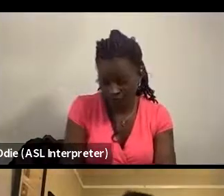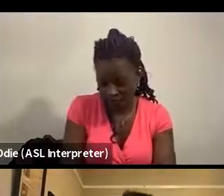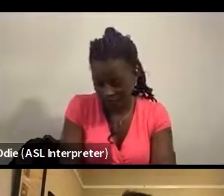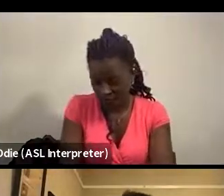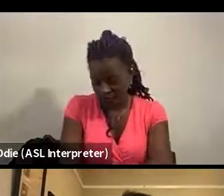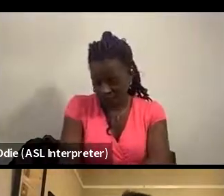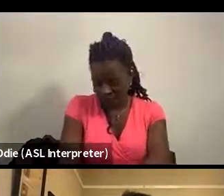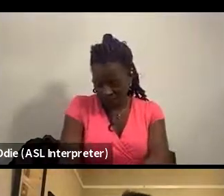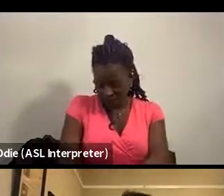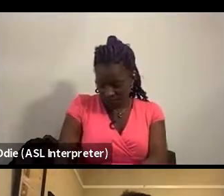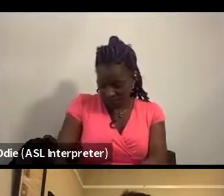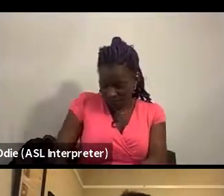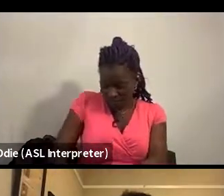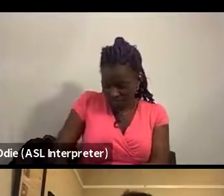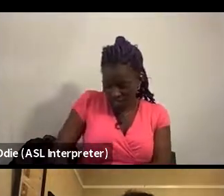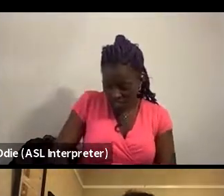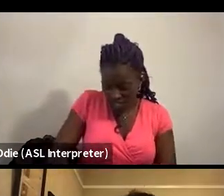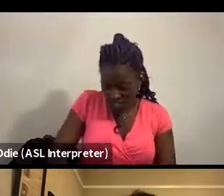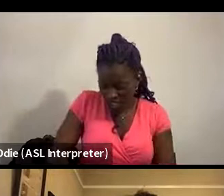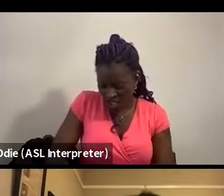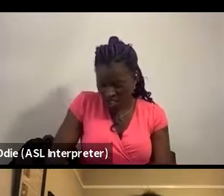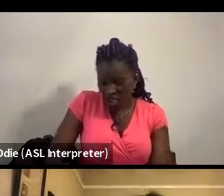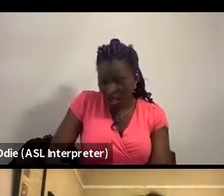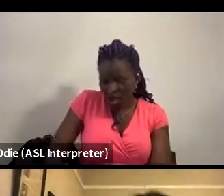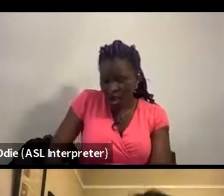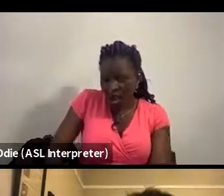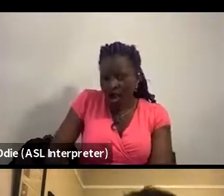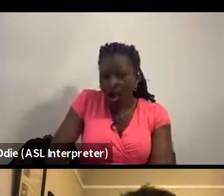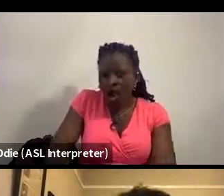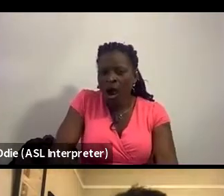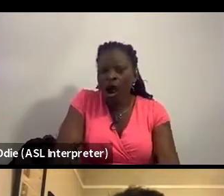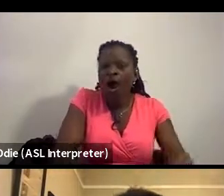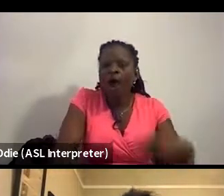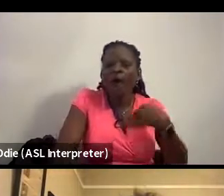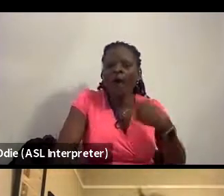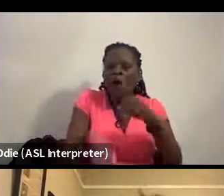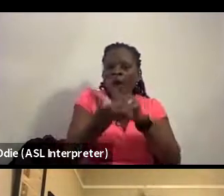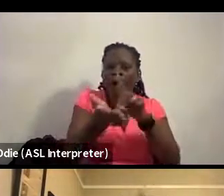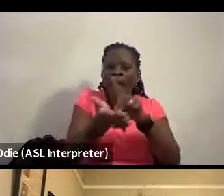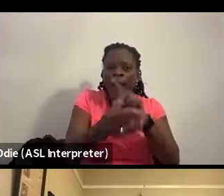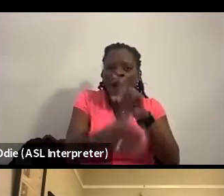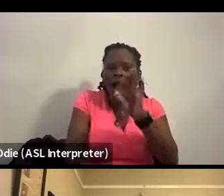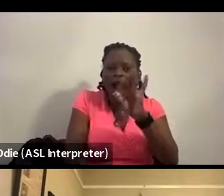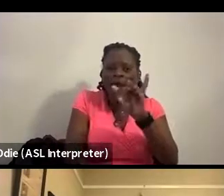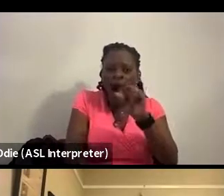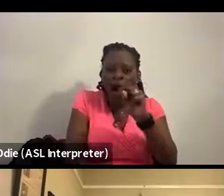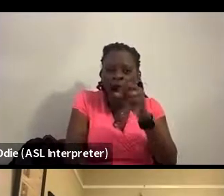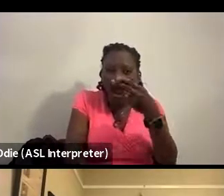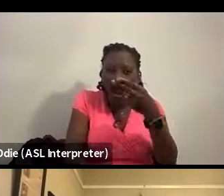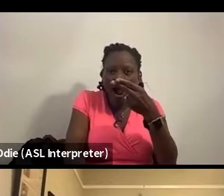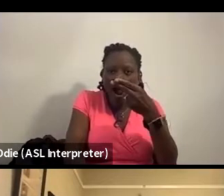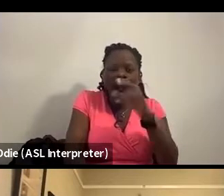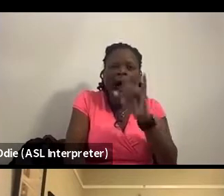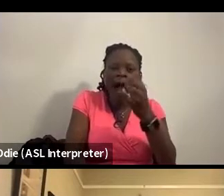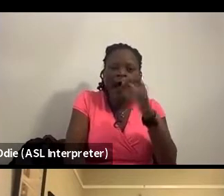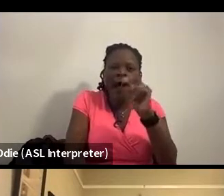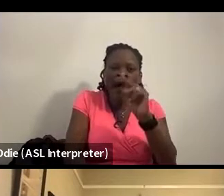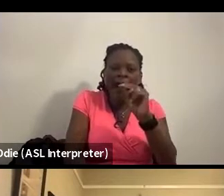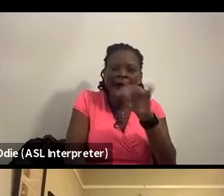It's so much appreciated. And we have Dr. Fisher, thank you for being here as well today. Jenny, many of us who trust the science